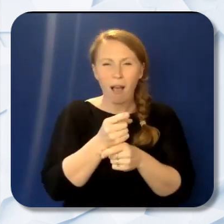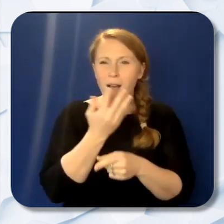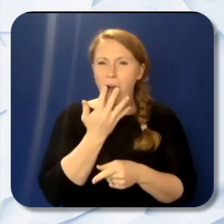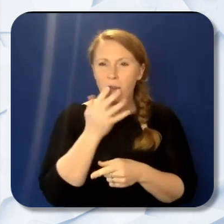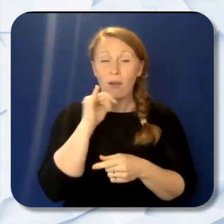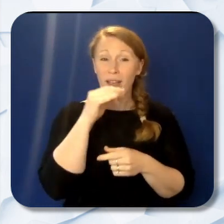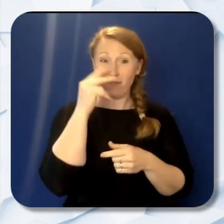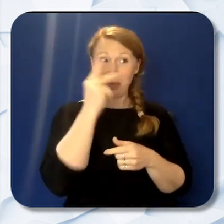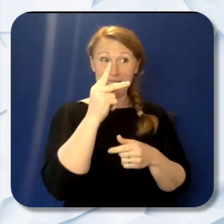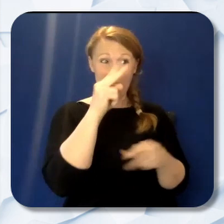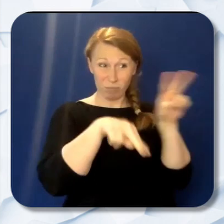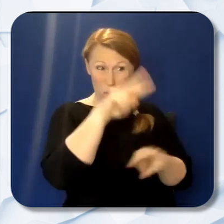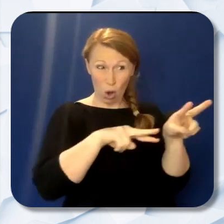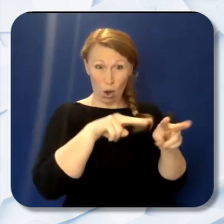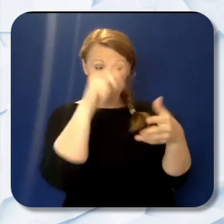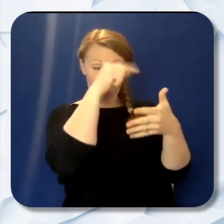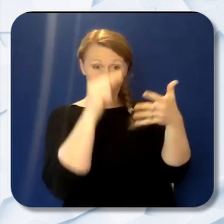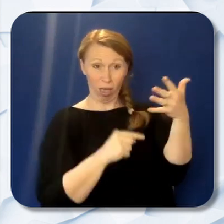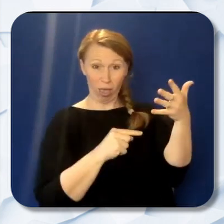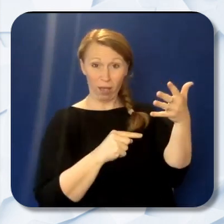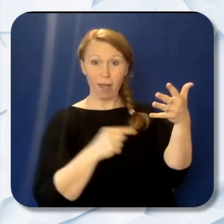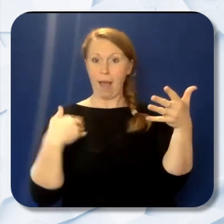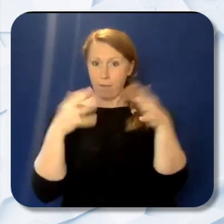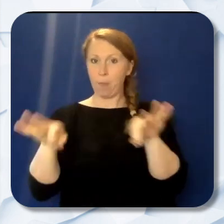of immediate steps that the Department of Public health is outlined and step One is